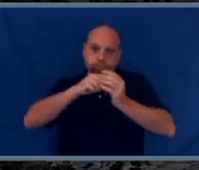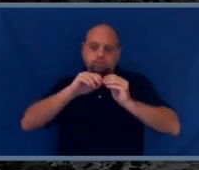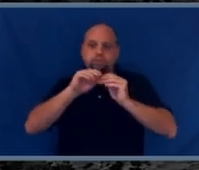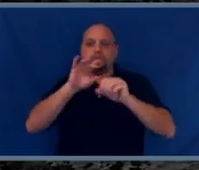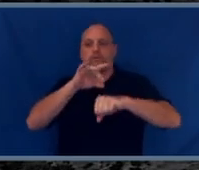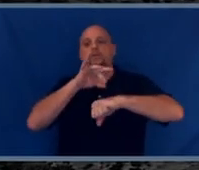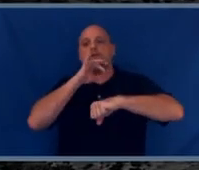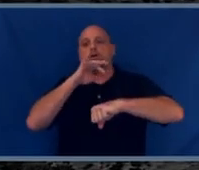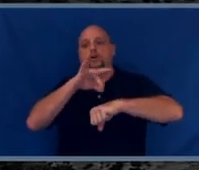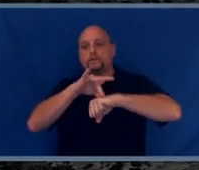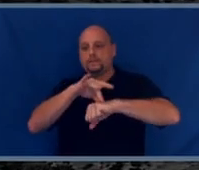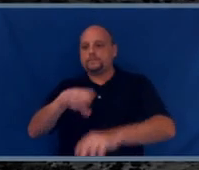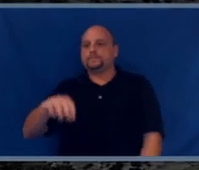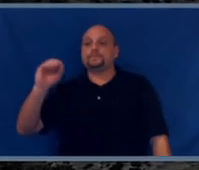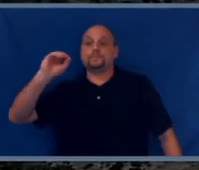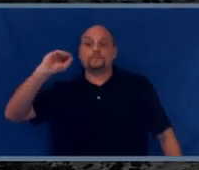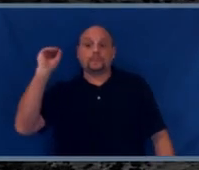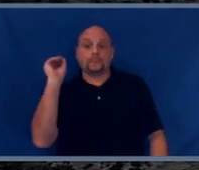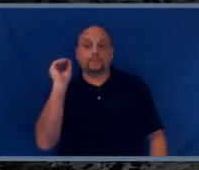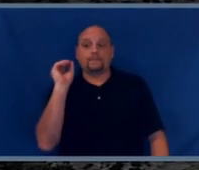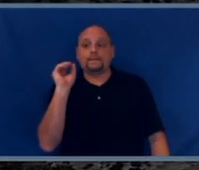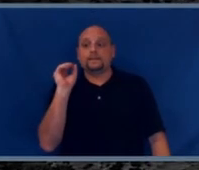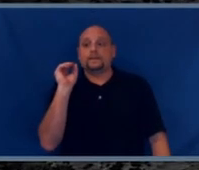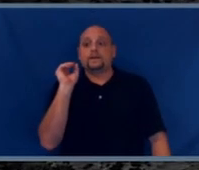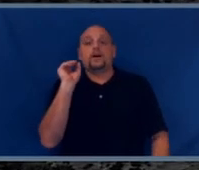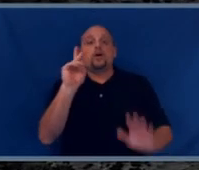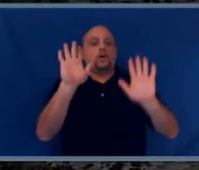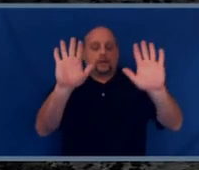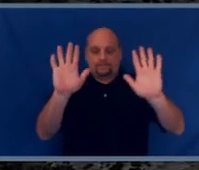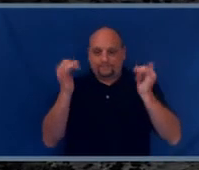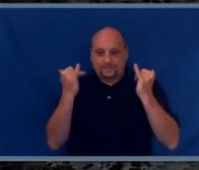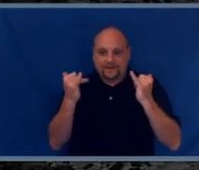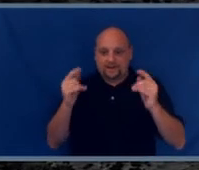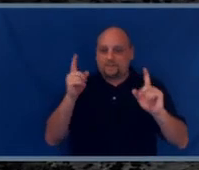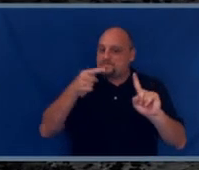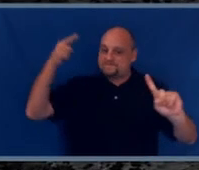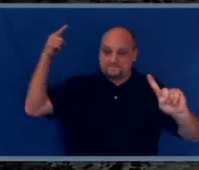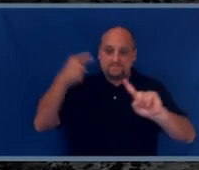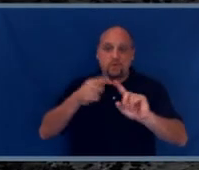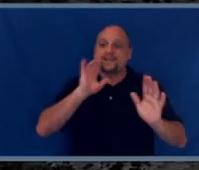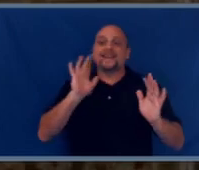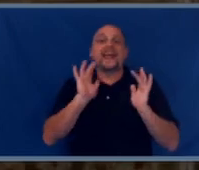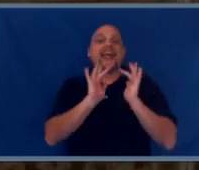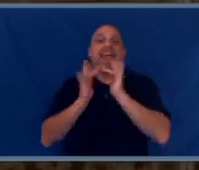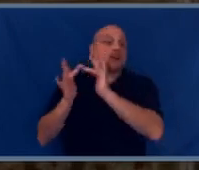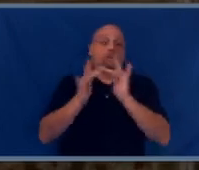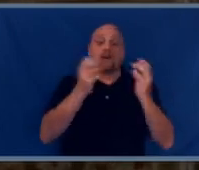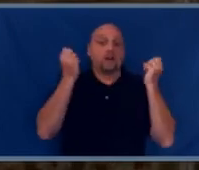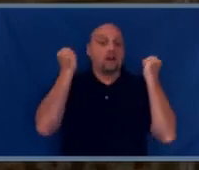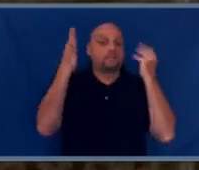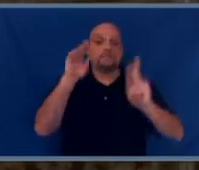LET'S GET DOWN TO IT. THE INTERNET IS BUZZING WITH EXCITEMENT AROUND YESTERDAY'S EVENT.